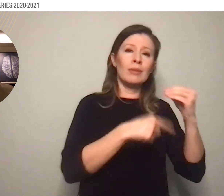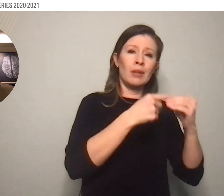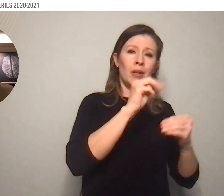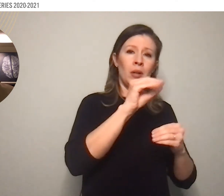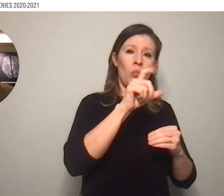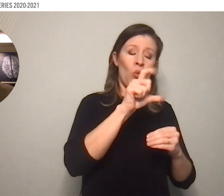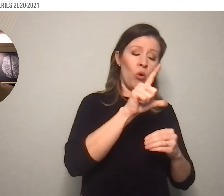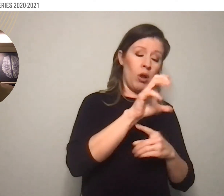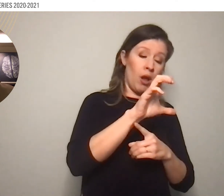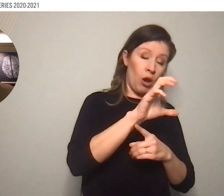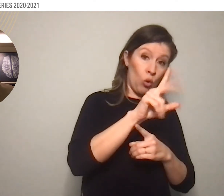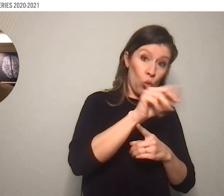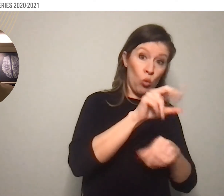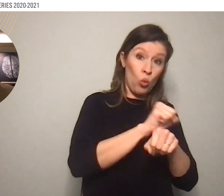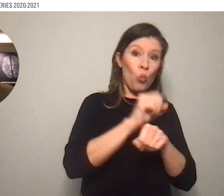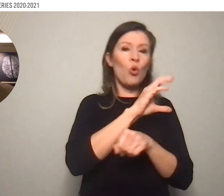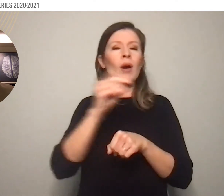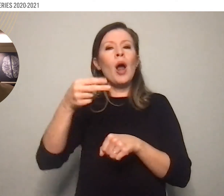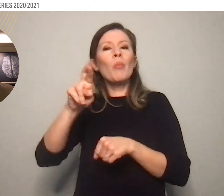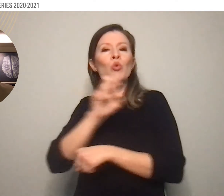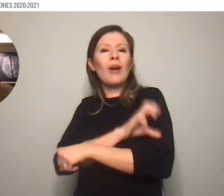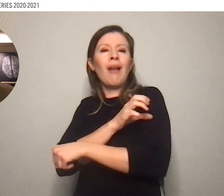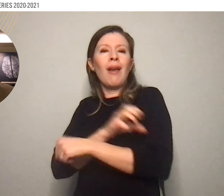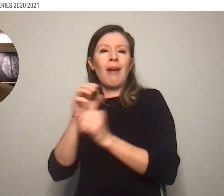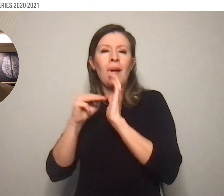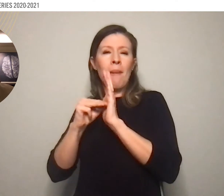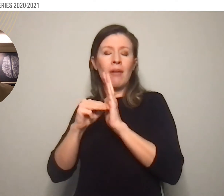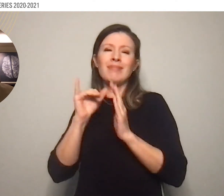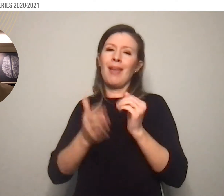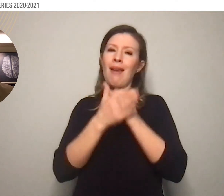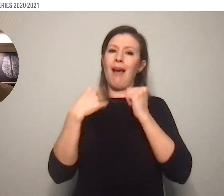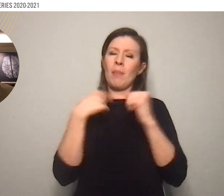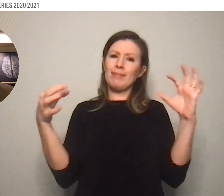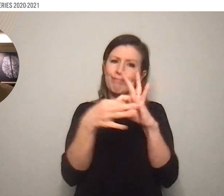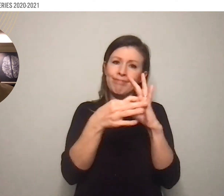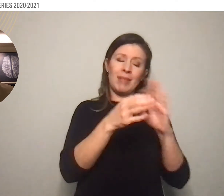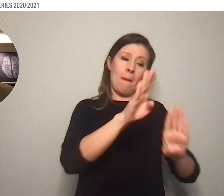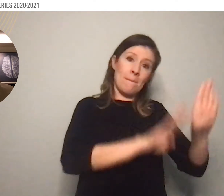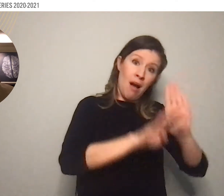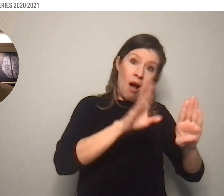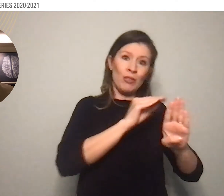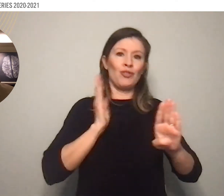models that, that allows us to measure the direct biology more directly with, with work that we do